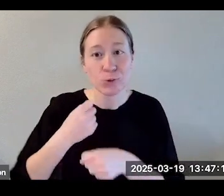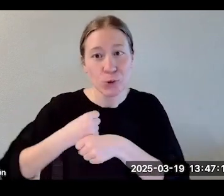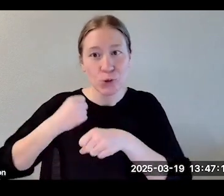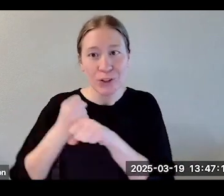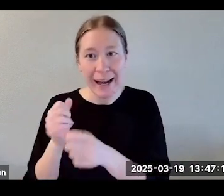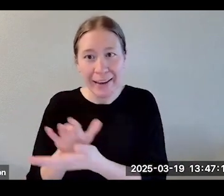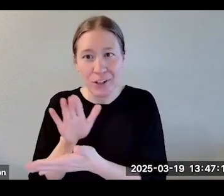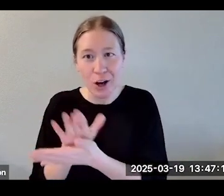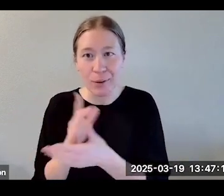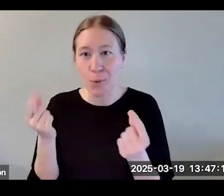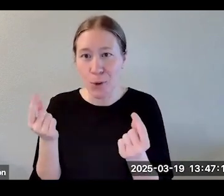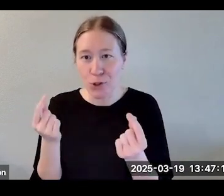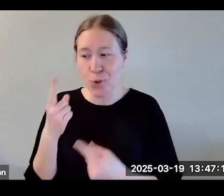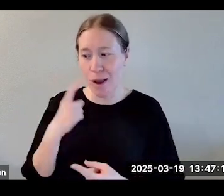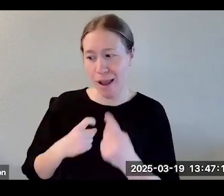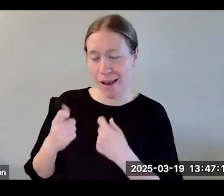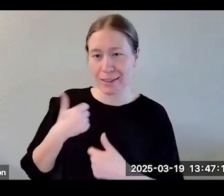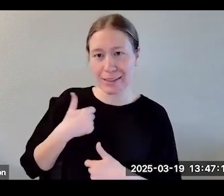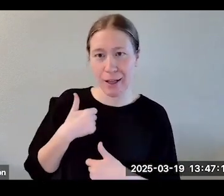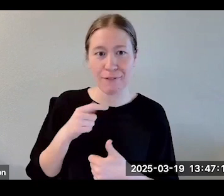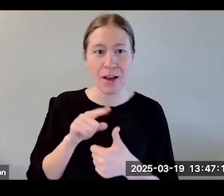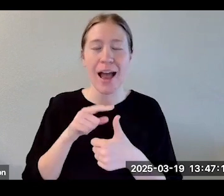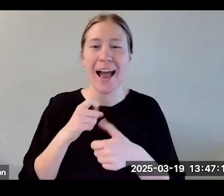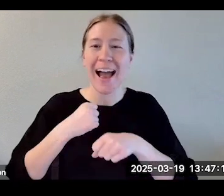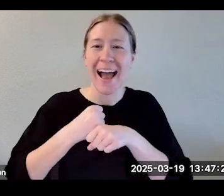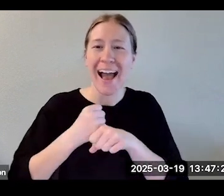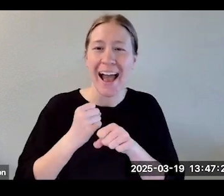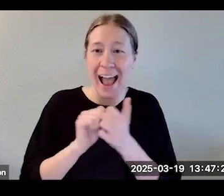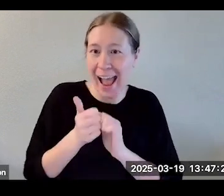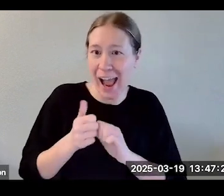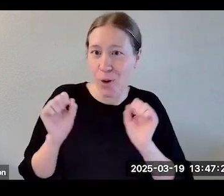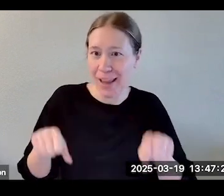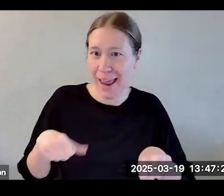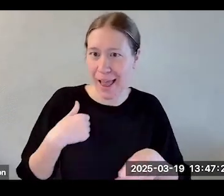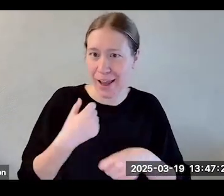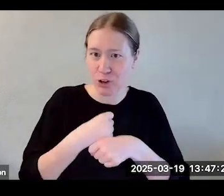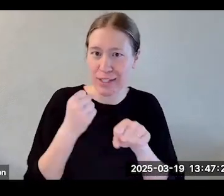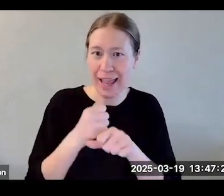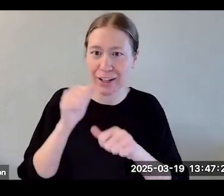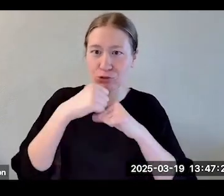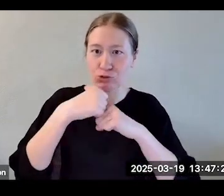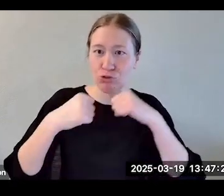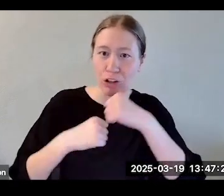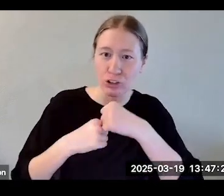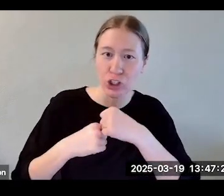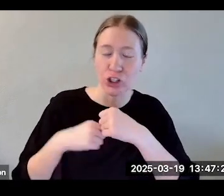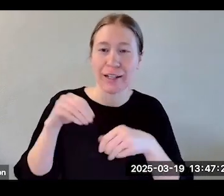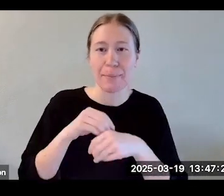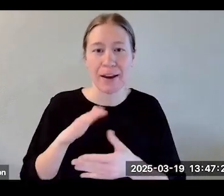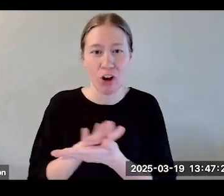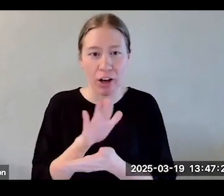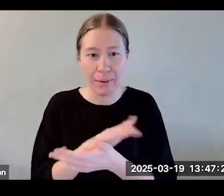how can I create structure in my document? Which colors will I use in my document? Am I going to be using images?